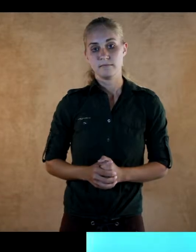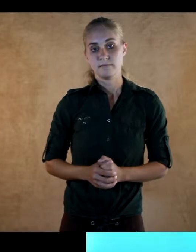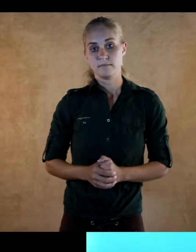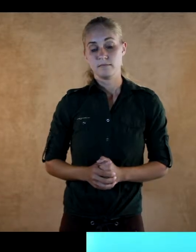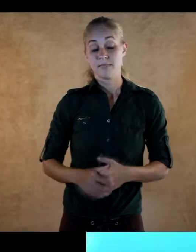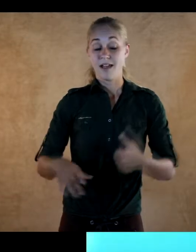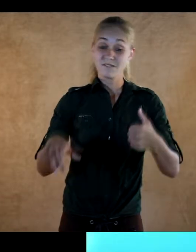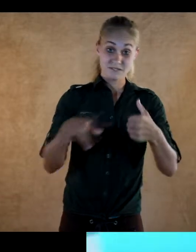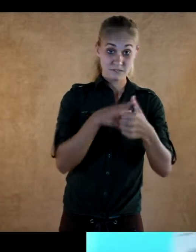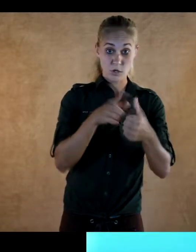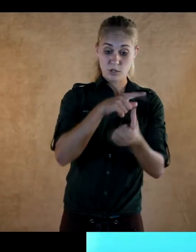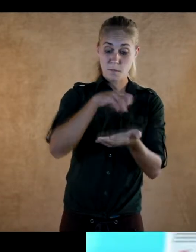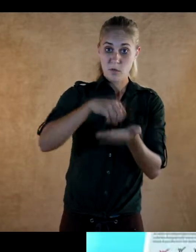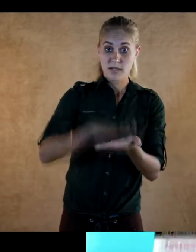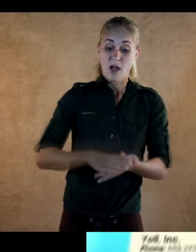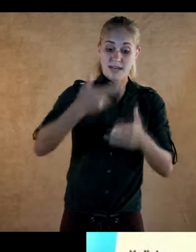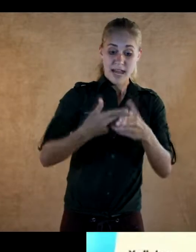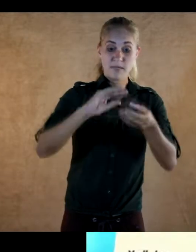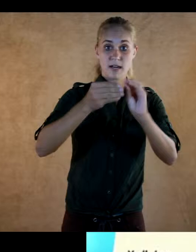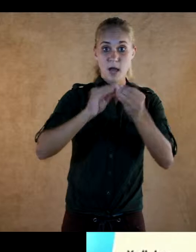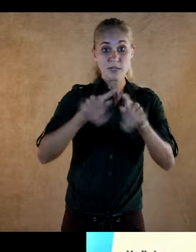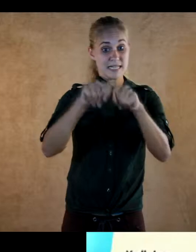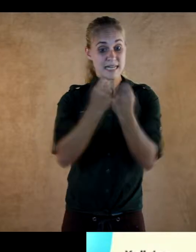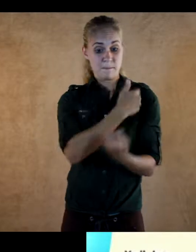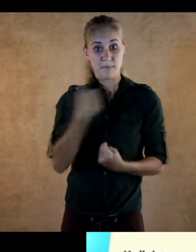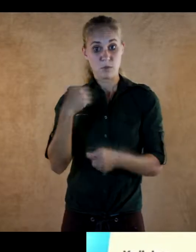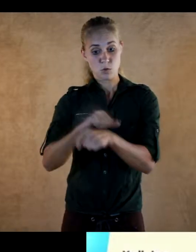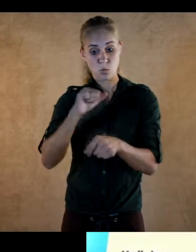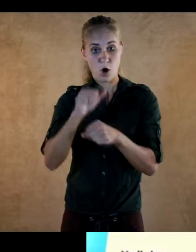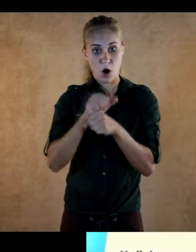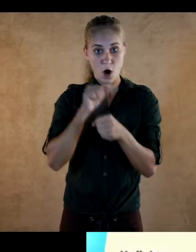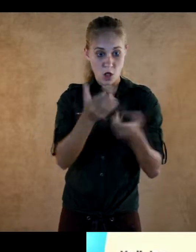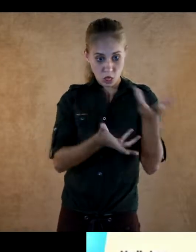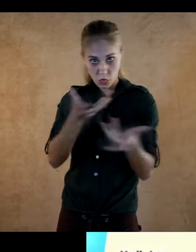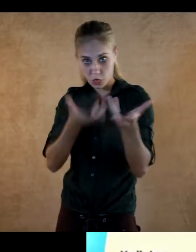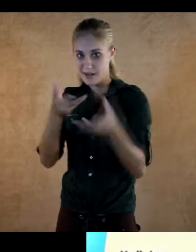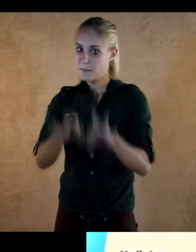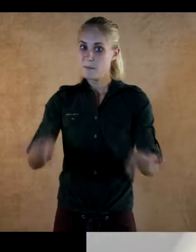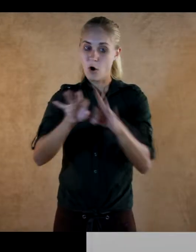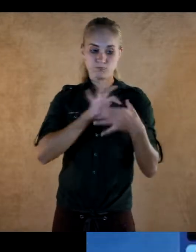First step is to write down the names and the numbers of the team members you're going to be working with. It's important to stay connected.